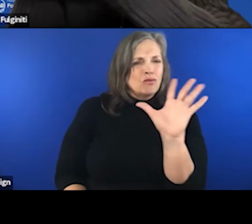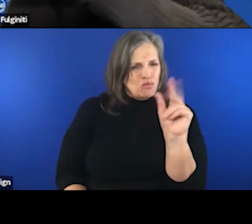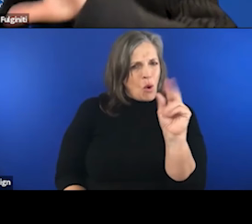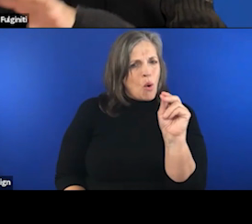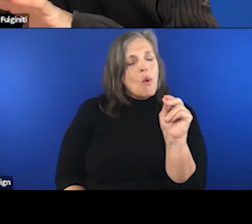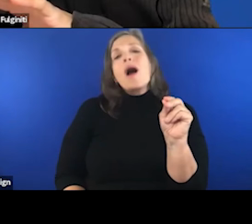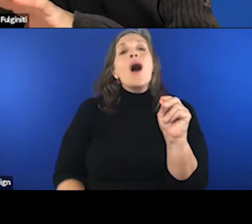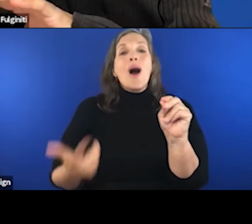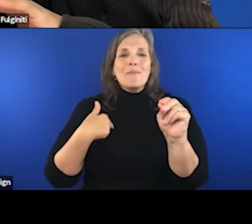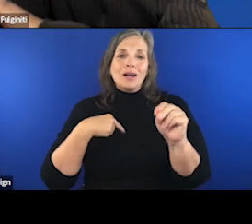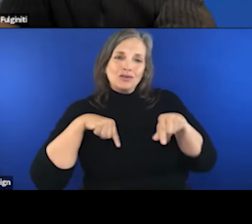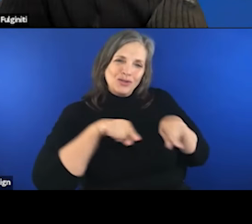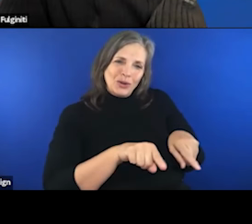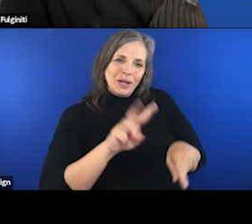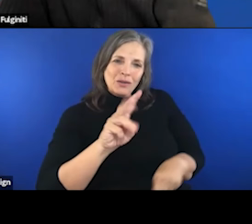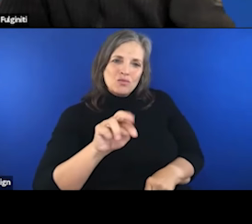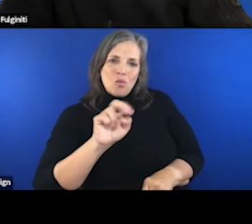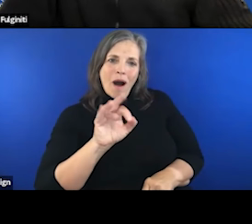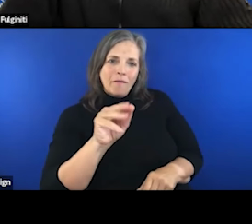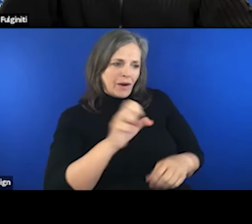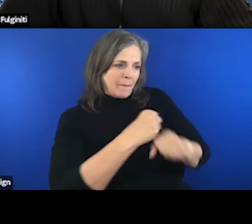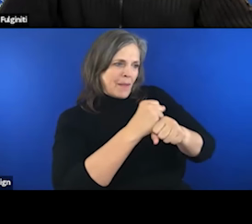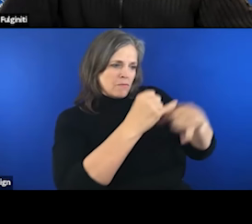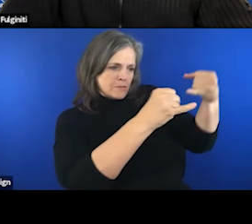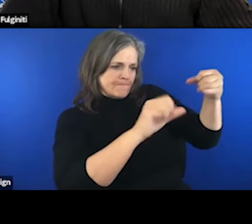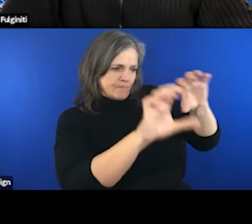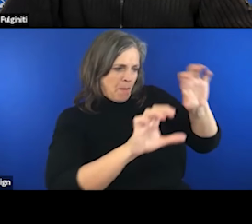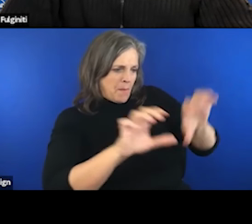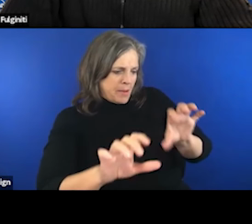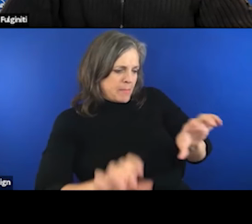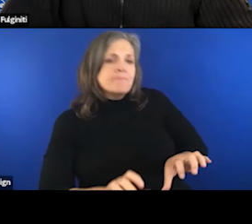we get the visual design and then by the time like I said when it gets to development it's not a big